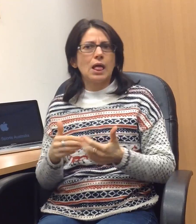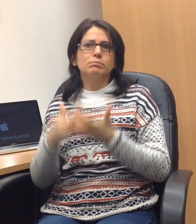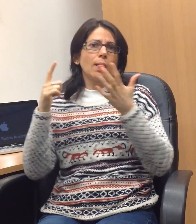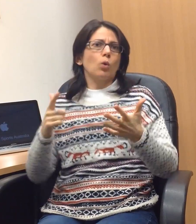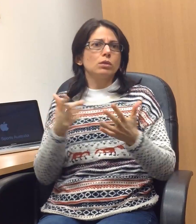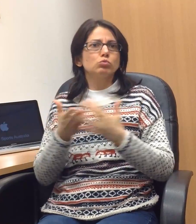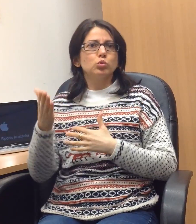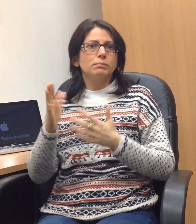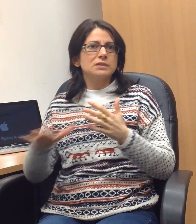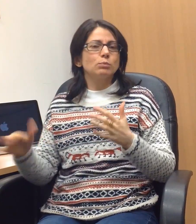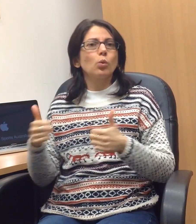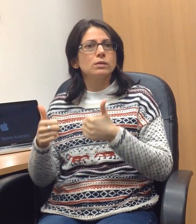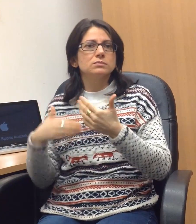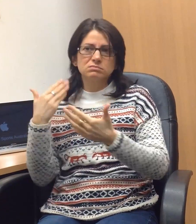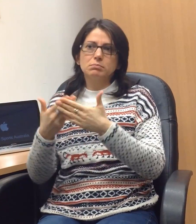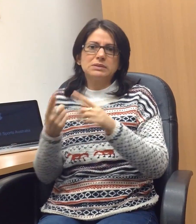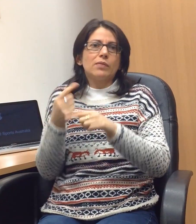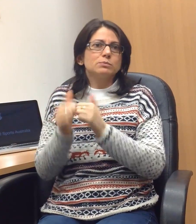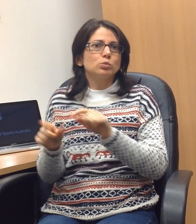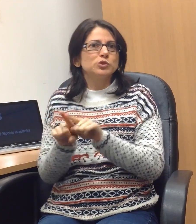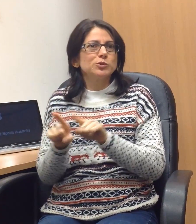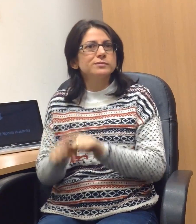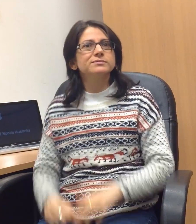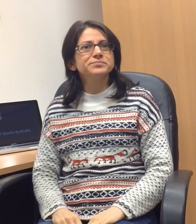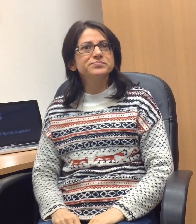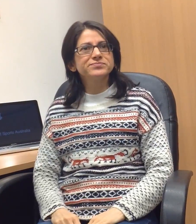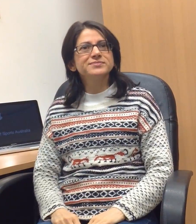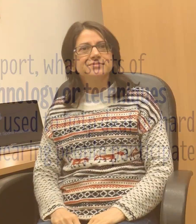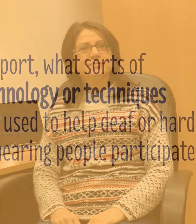so much with skill development through basketball and other sports which is great.